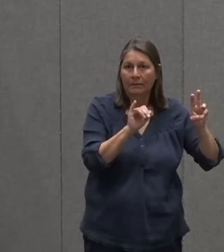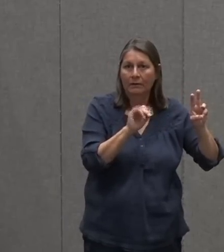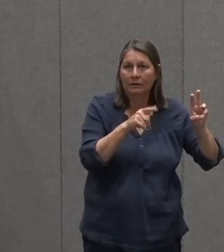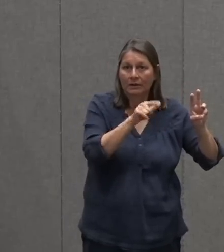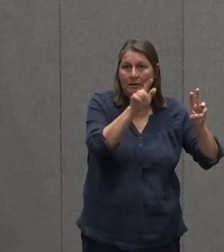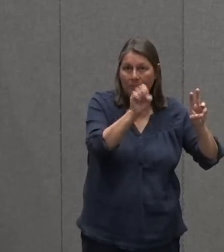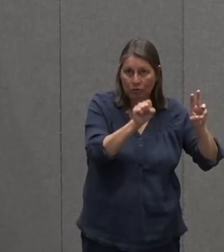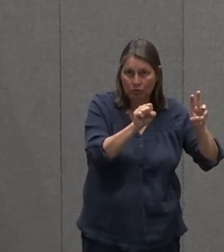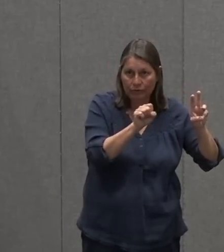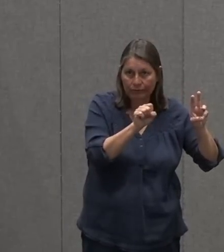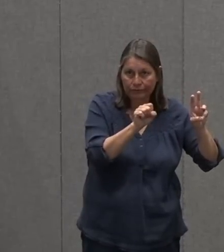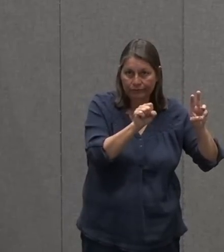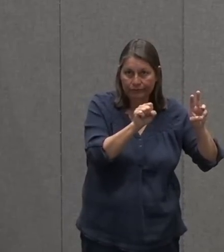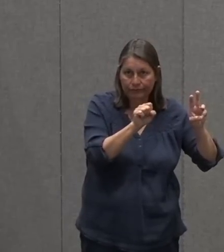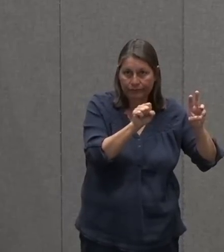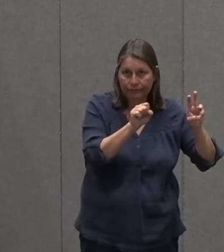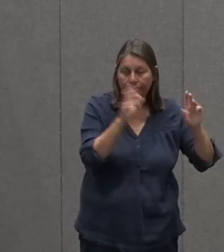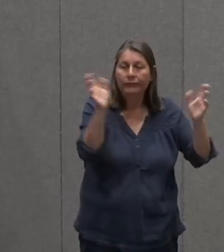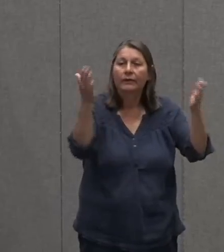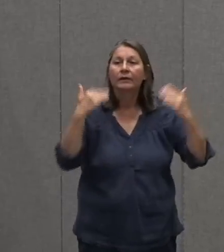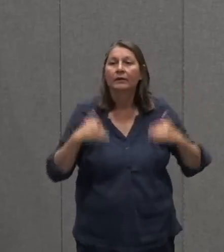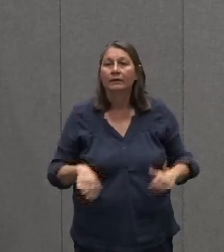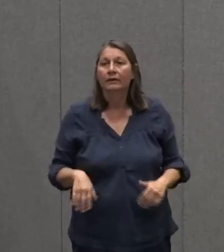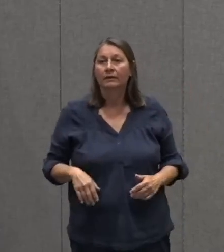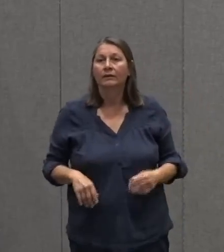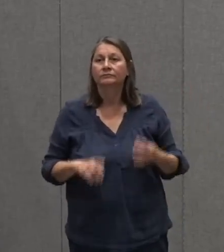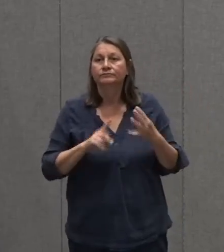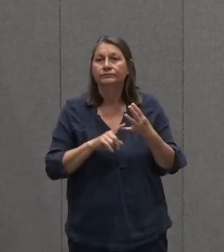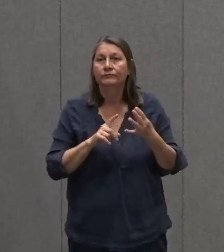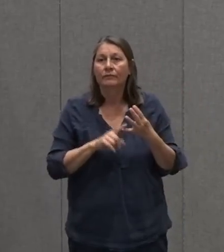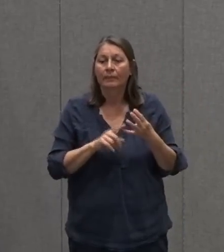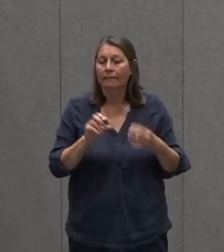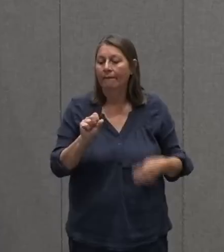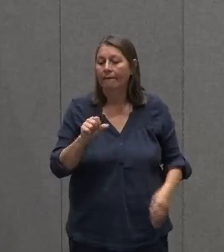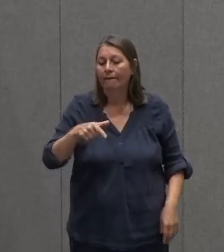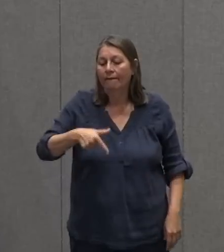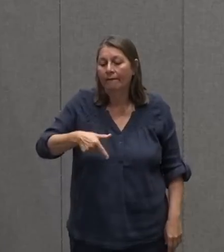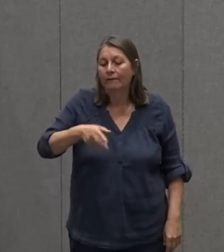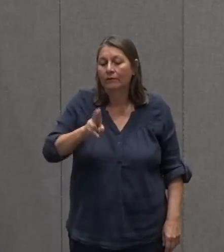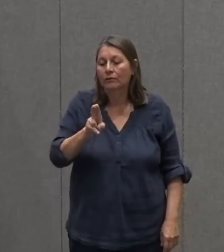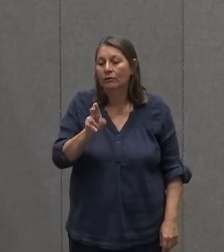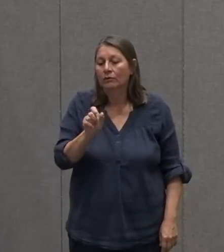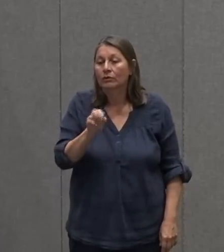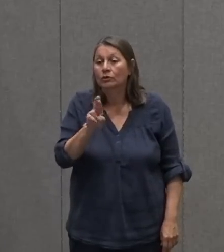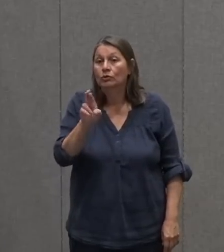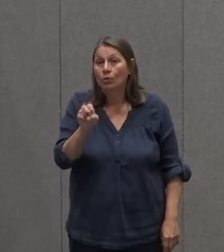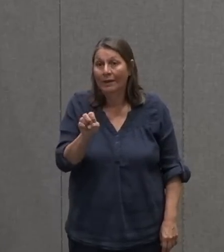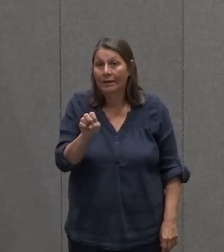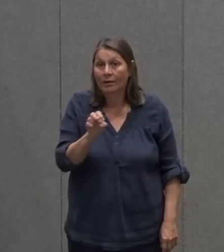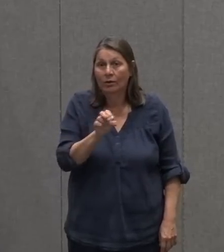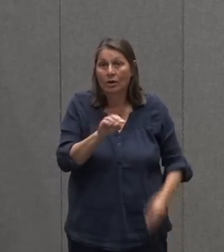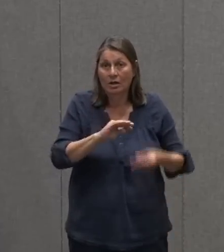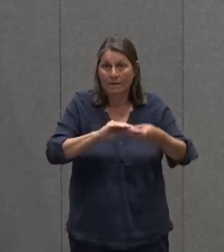And we're going to talk a little bit more about this today. But a square number, is a number that when you multiply,